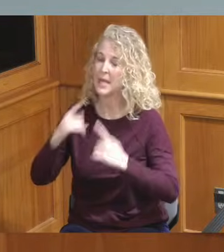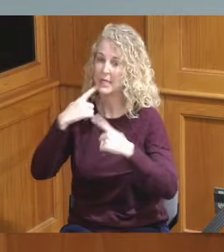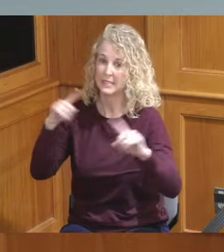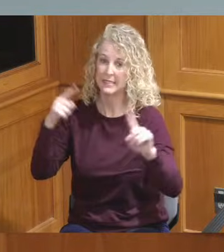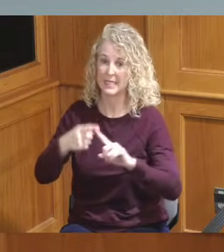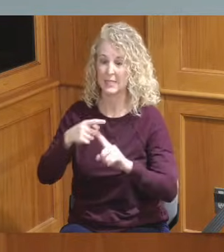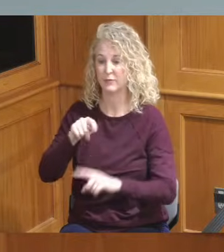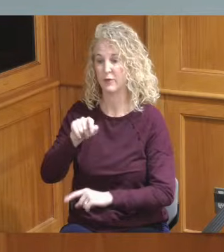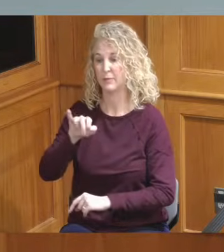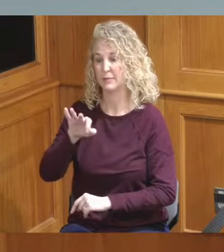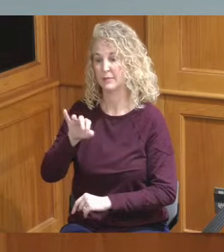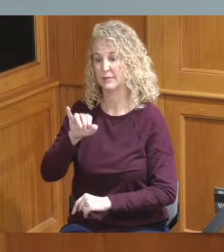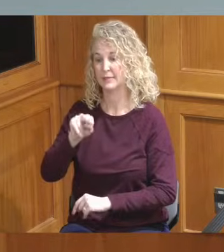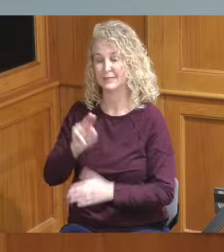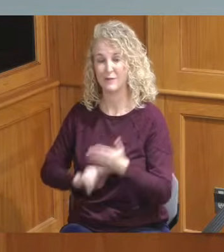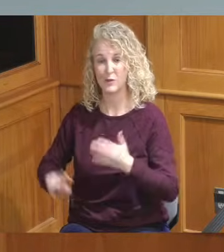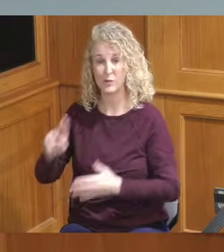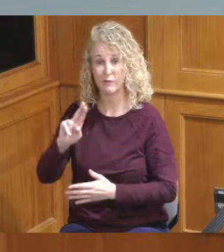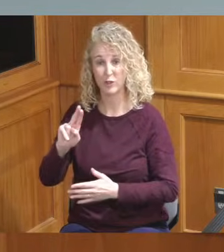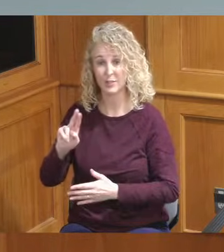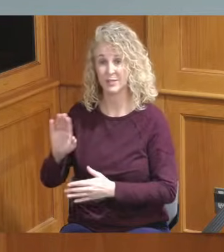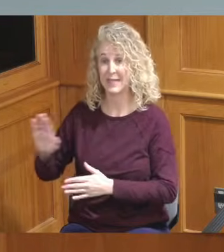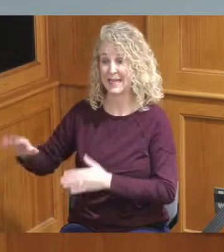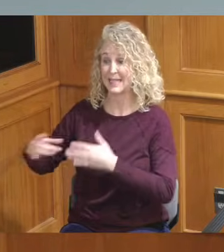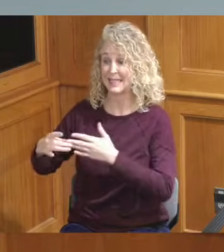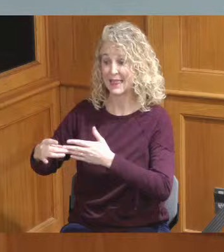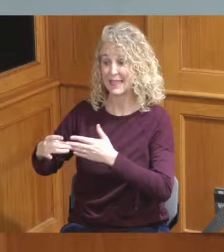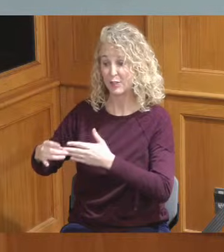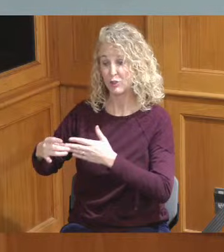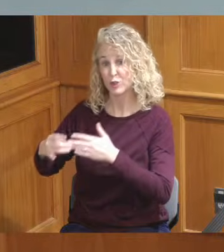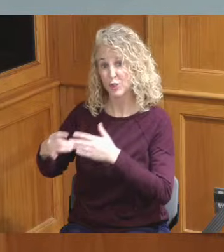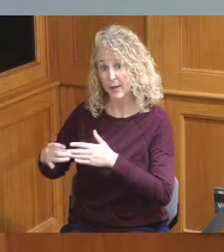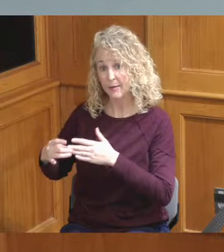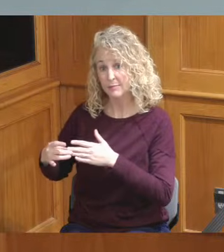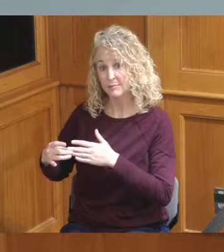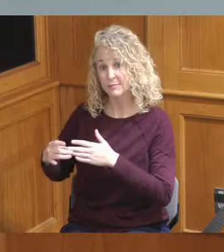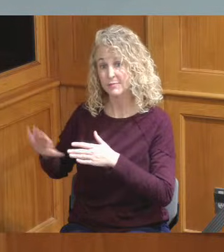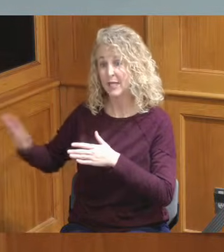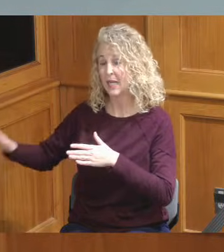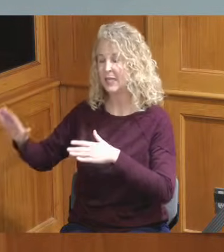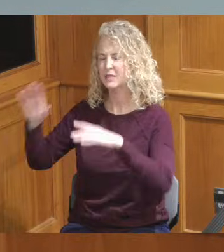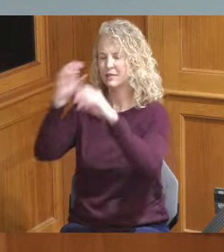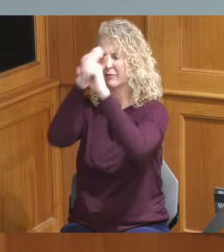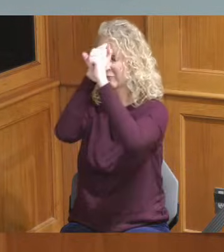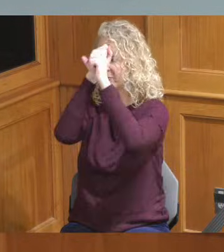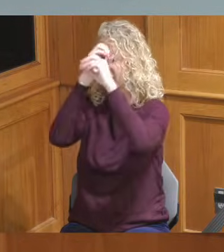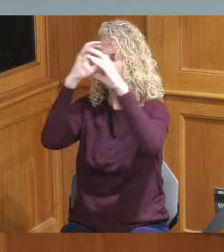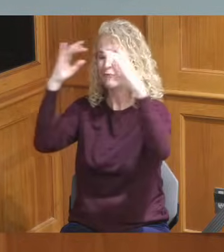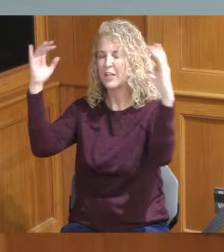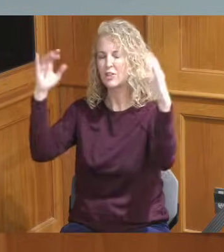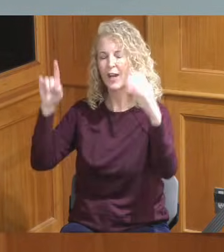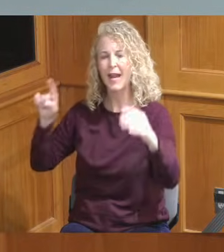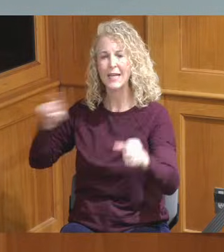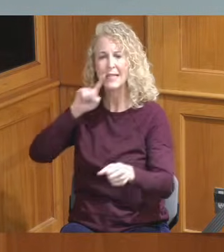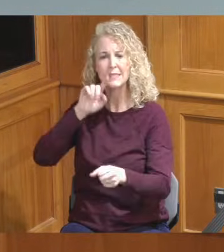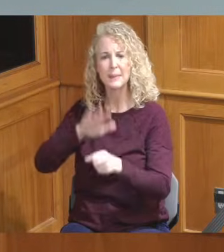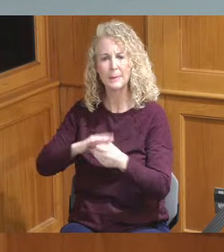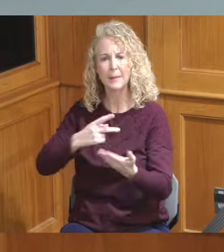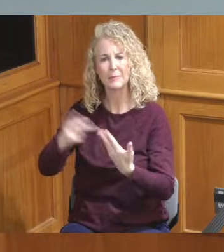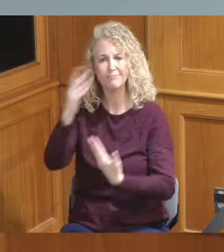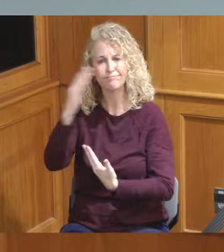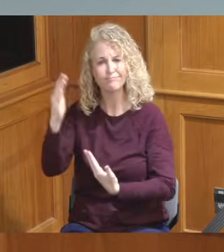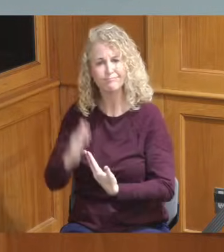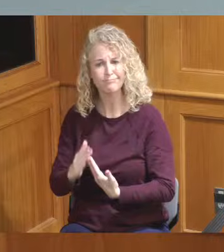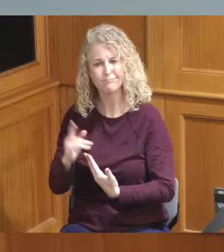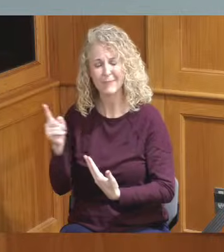University. And whereas through his leadership, vision, and unwavering commitment to service,